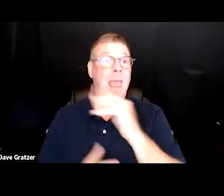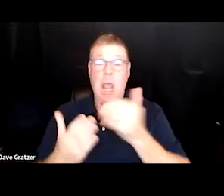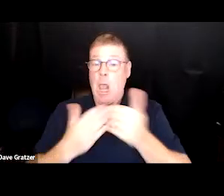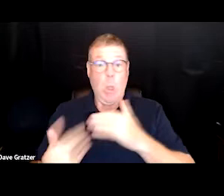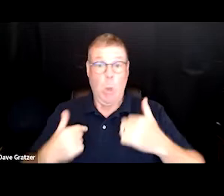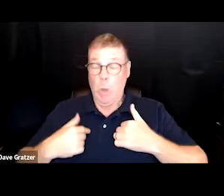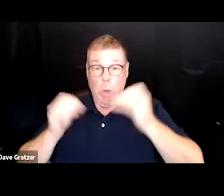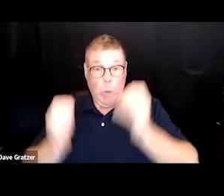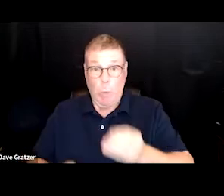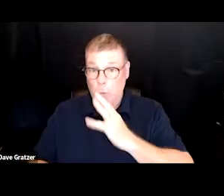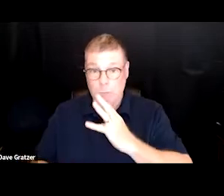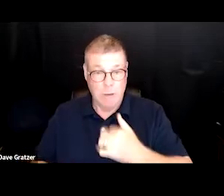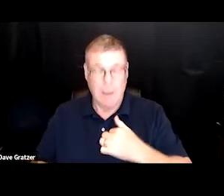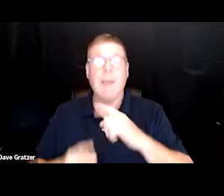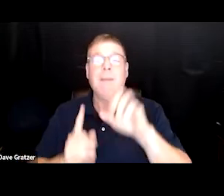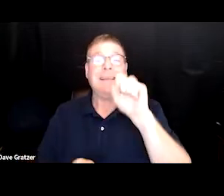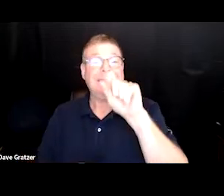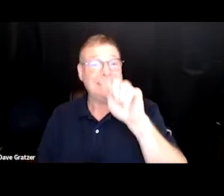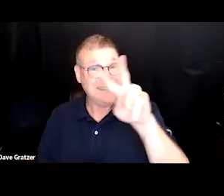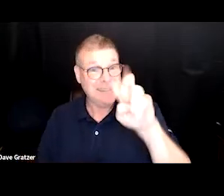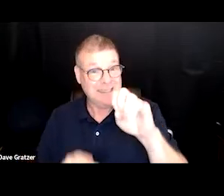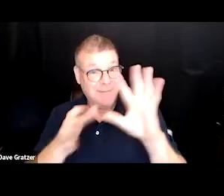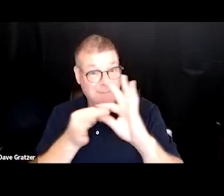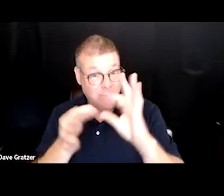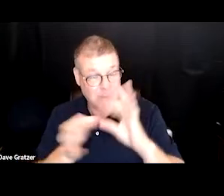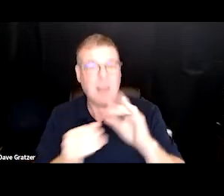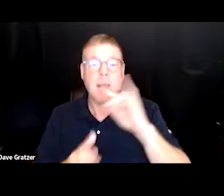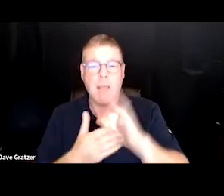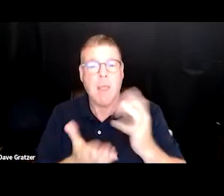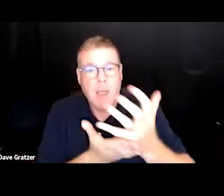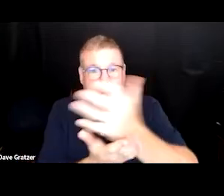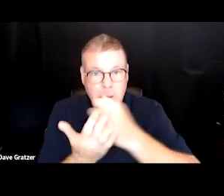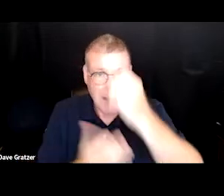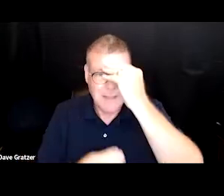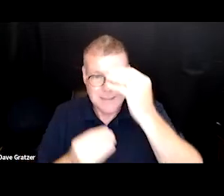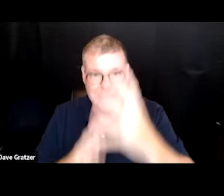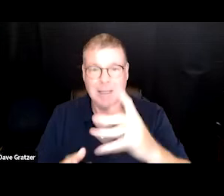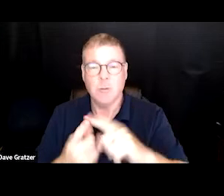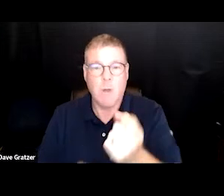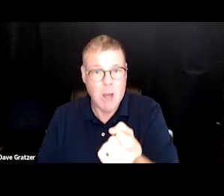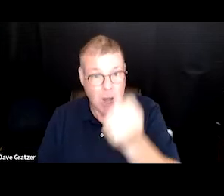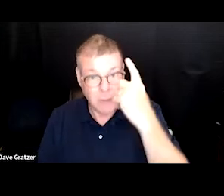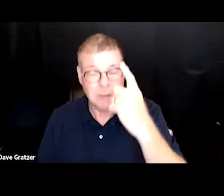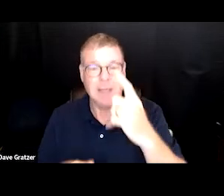As we saw from Steve's talk, the importance of effective data collection and reporting for understanding the implementation